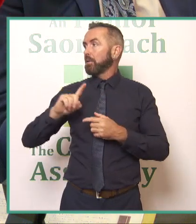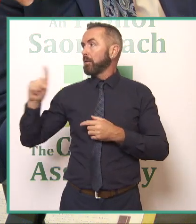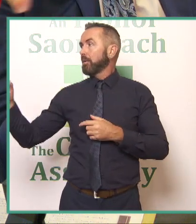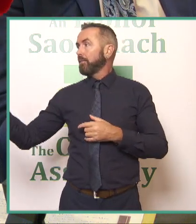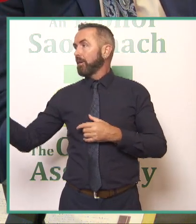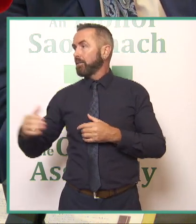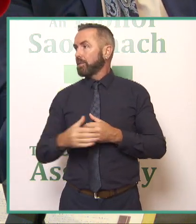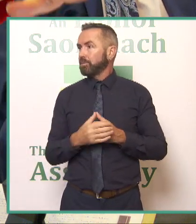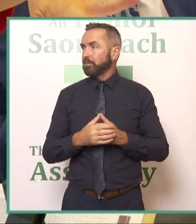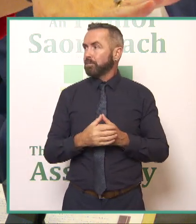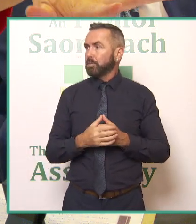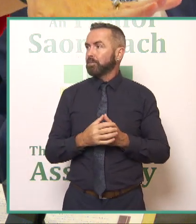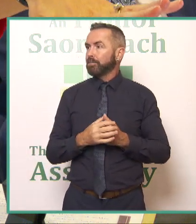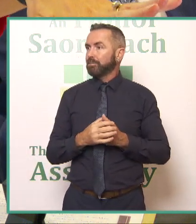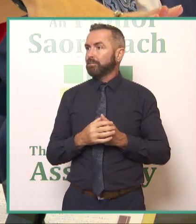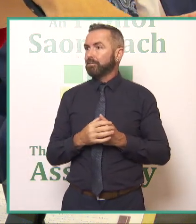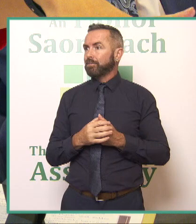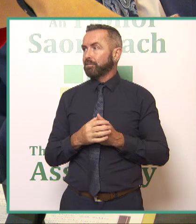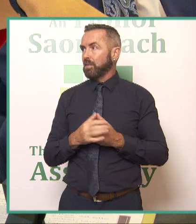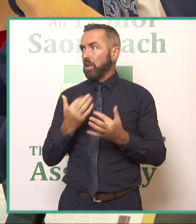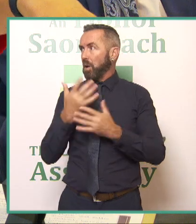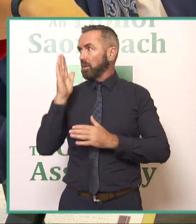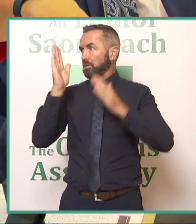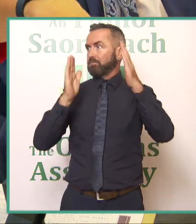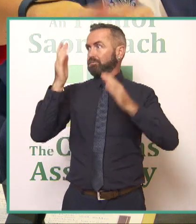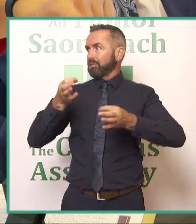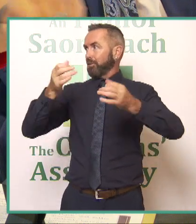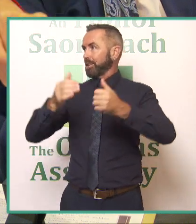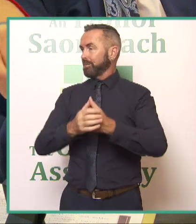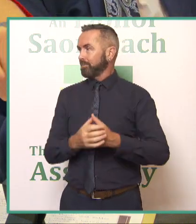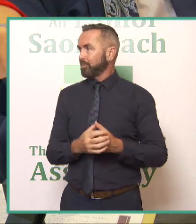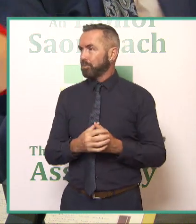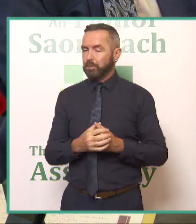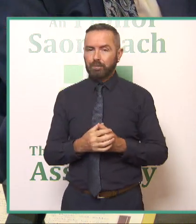so and okay load the hands up again which is great um we'll go to Table Three first